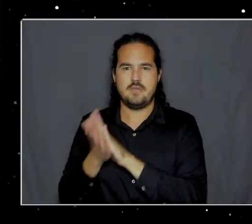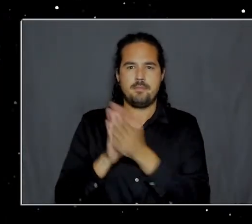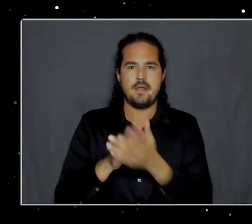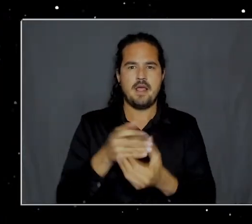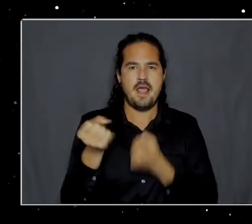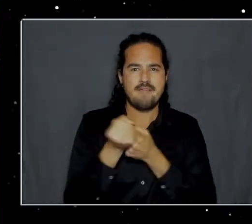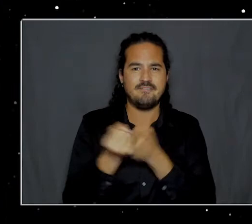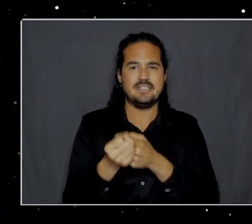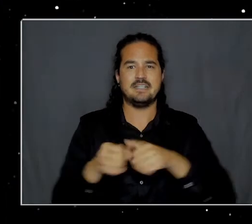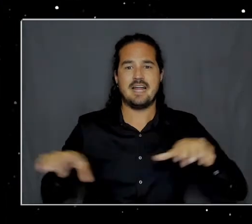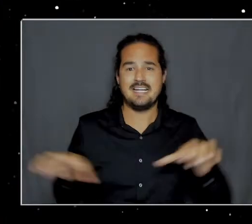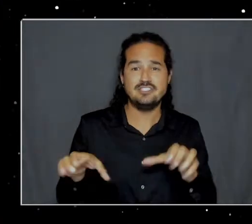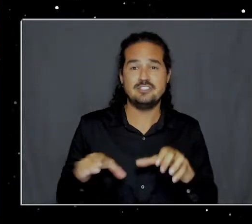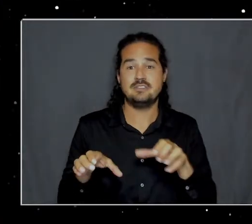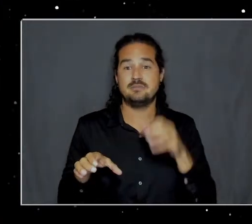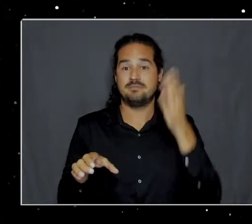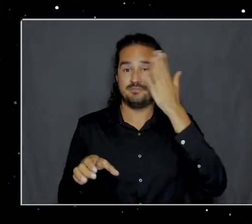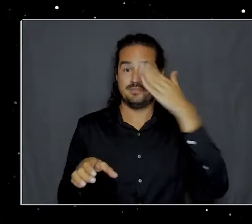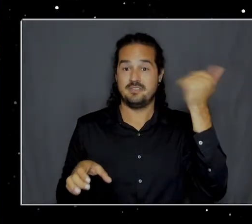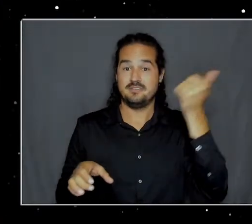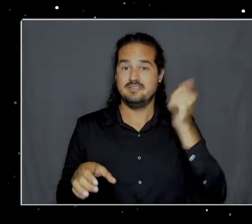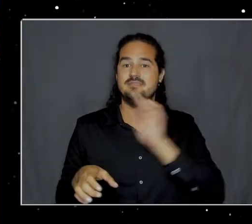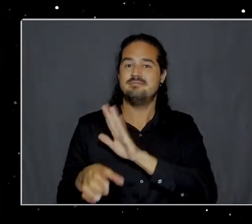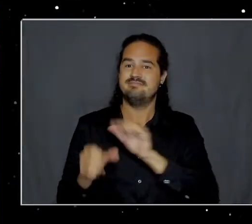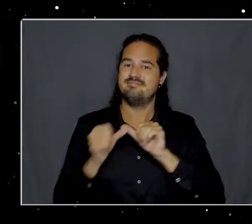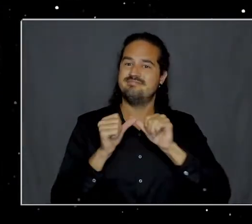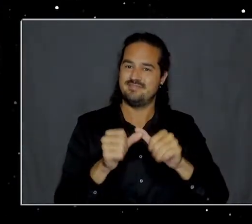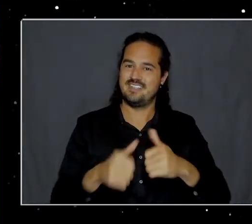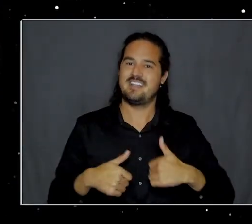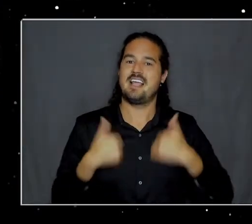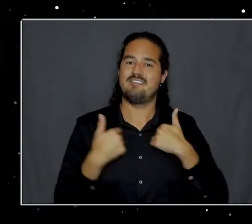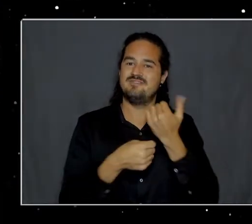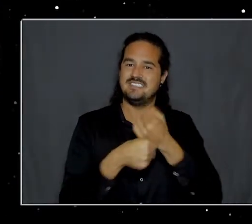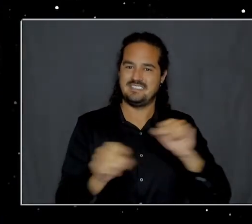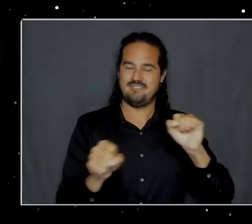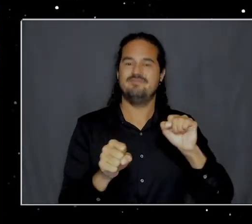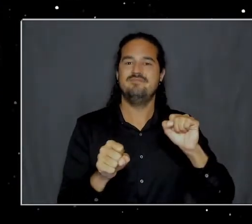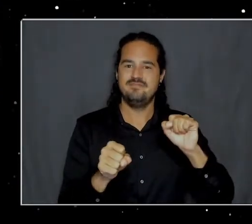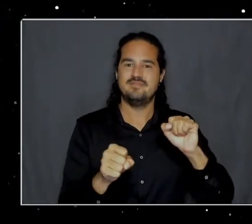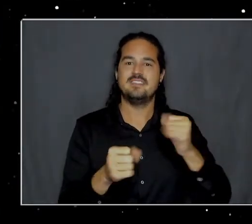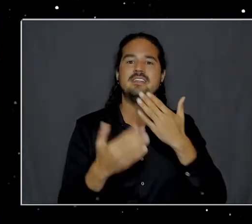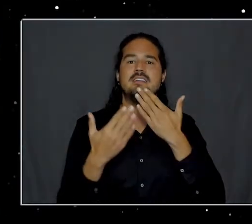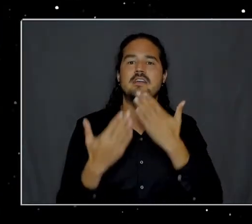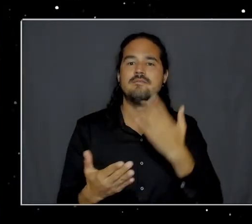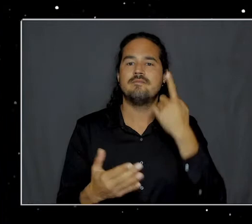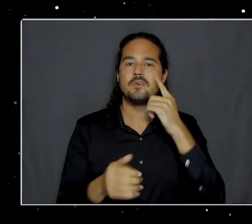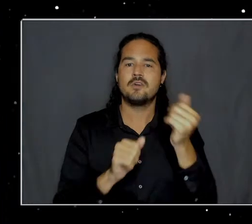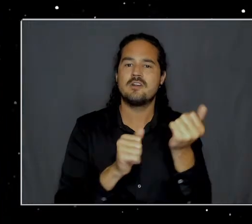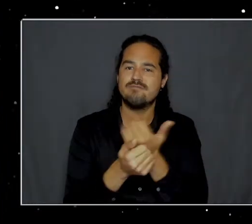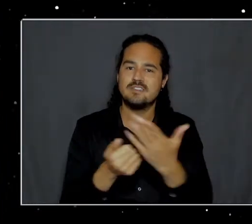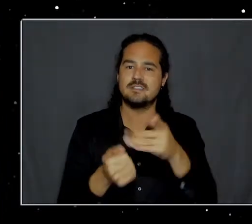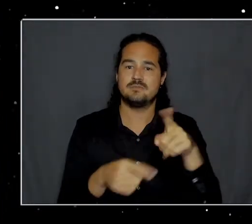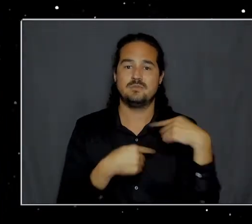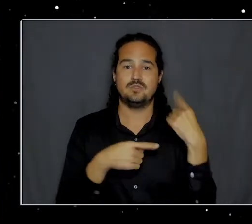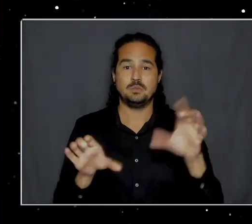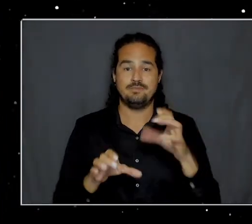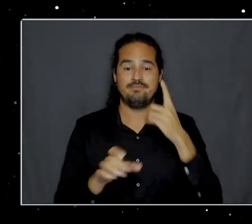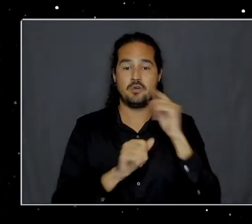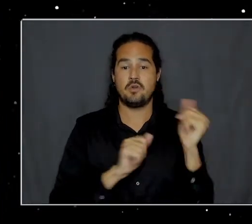ACTION, AND BECAUSE OF THAT, LIVES ARE BEING SAVED. ENOKA HERAT: THANK YOU FOR EVERYTHING YOU'VE DONE FOR ALL OF US IN WASHINGTON